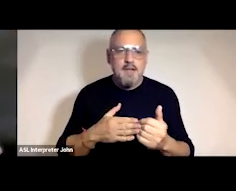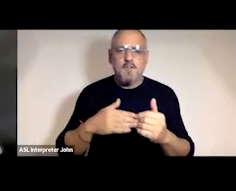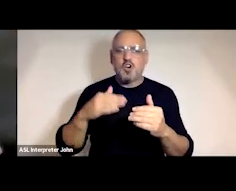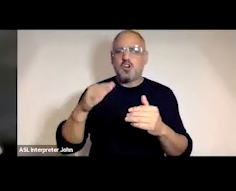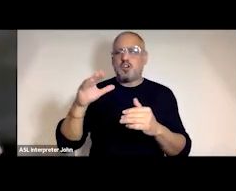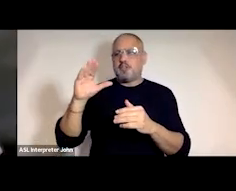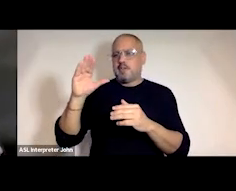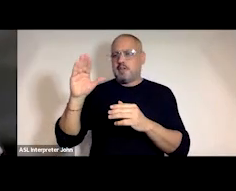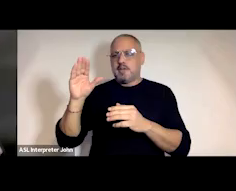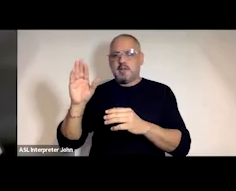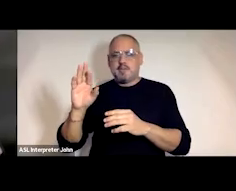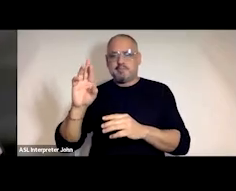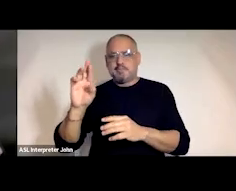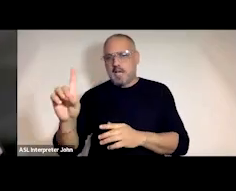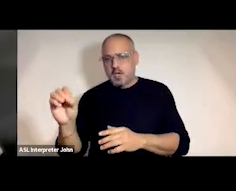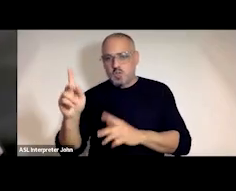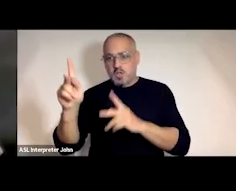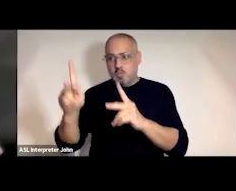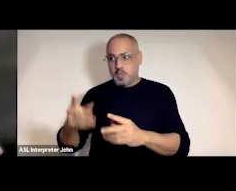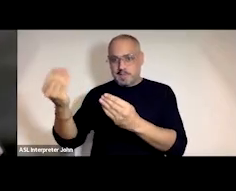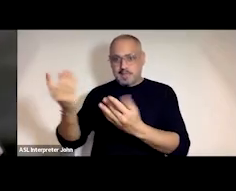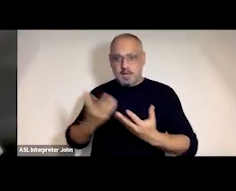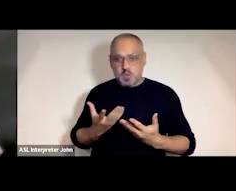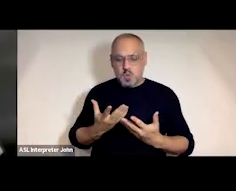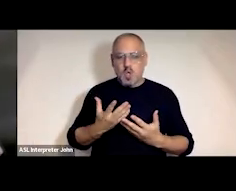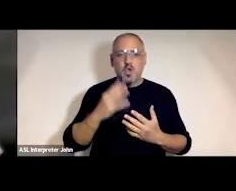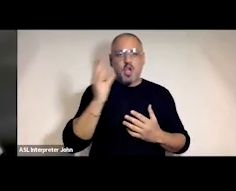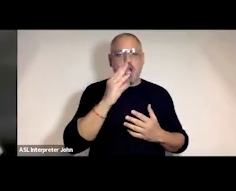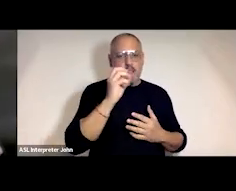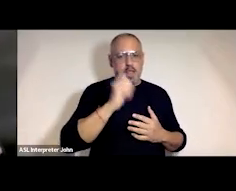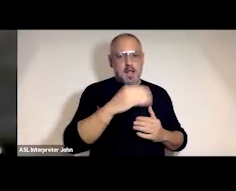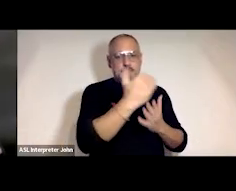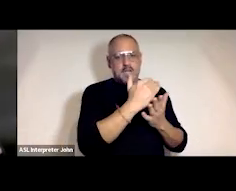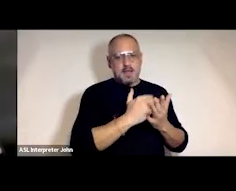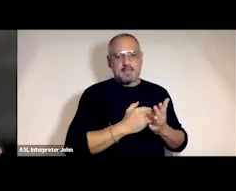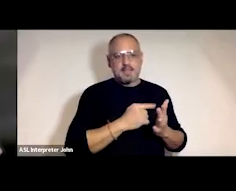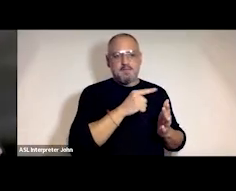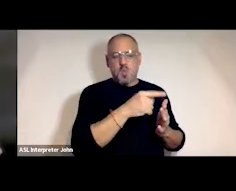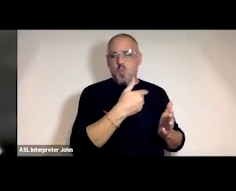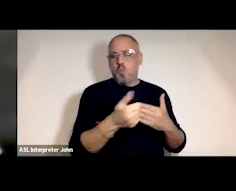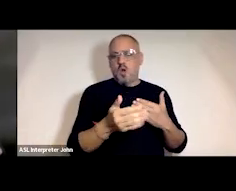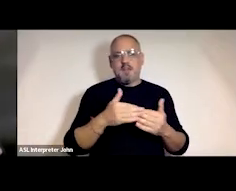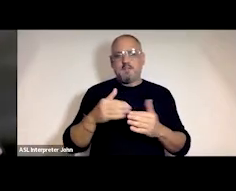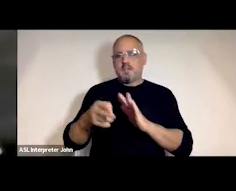that the applicant provides to you, look up the listing for whatever diagnosis they say they have,